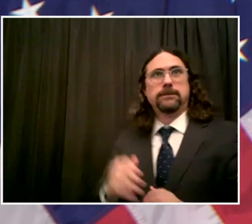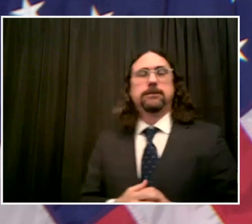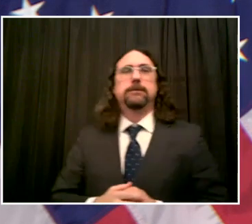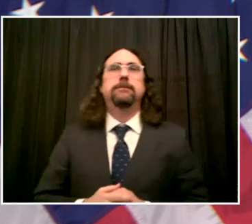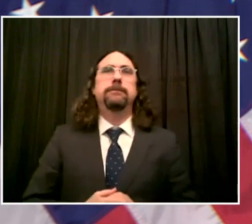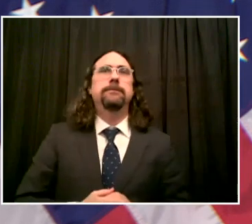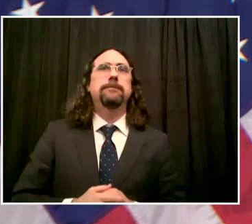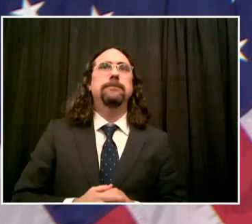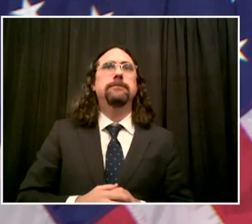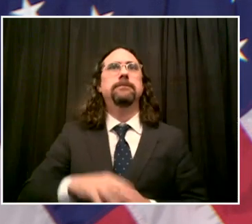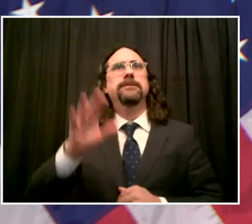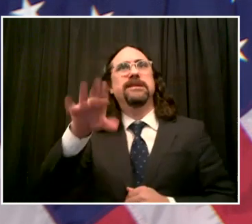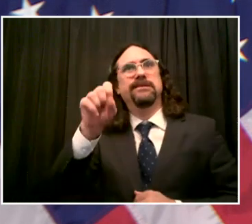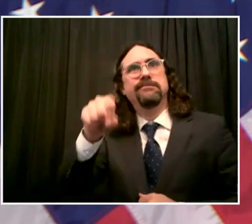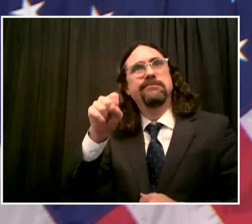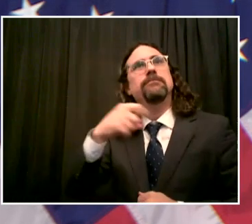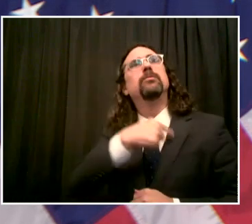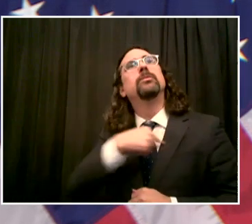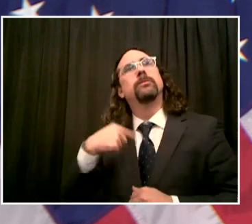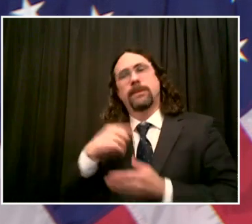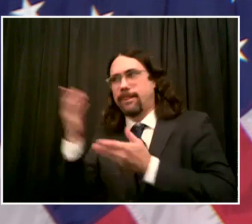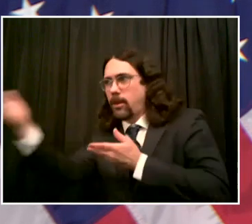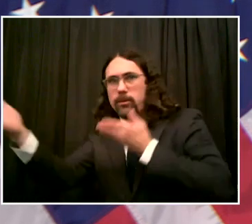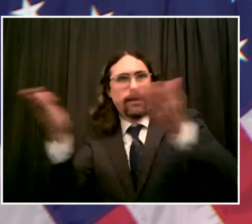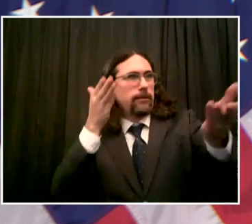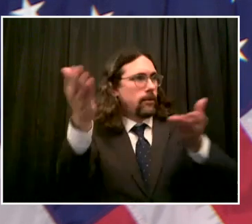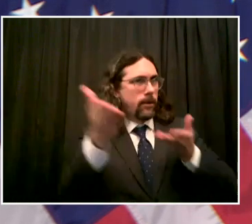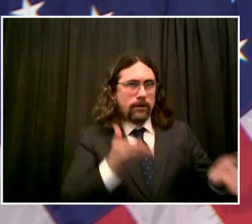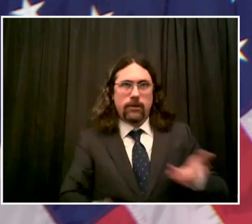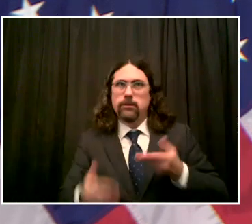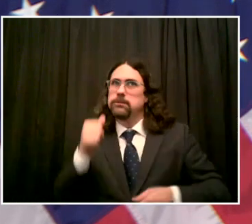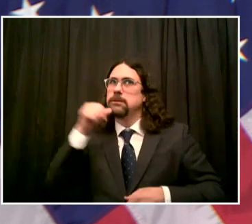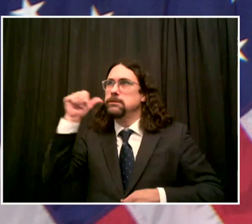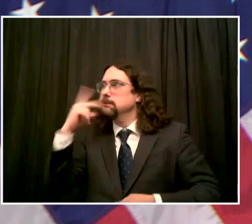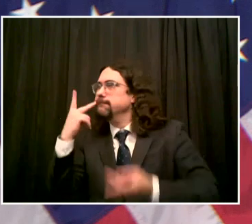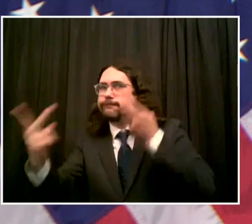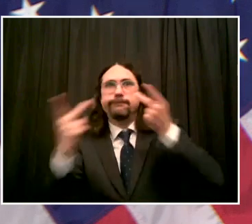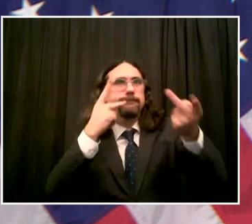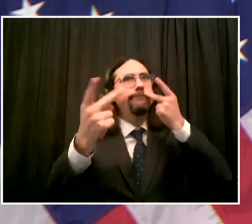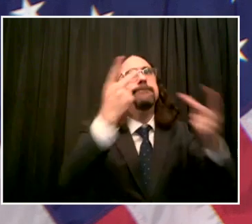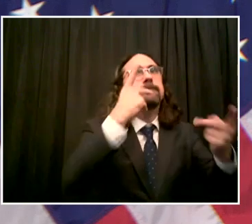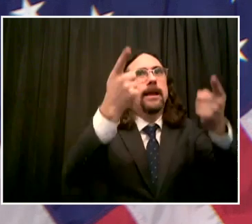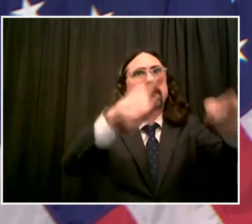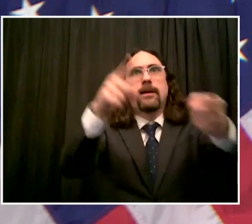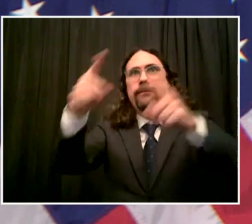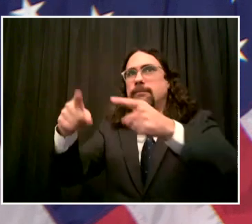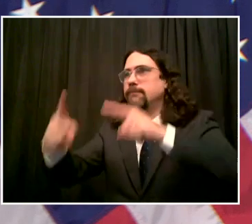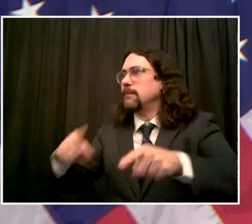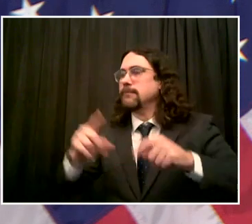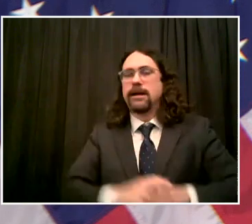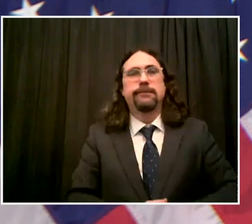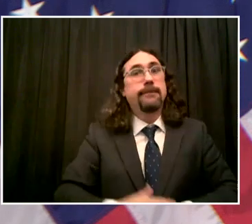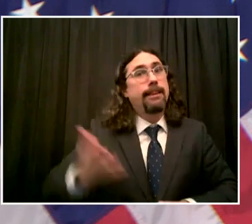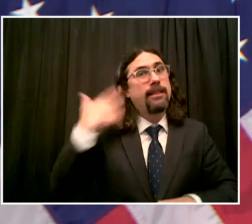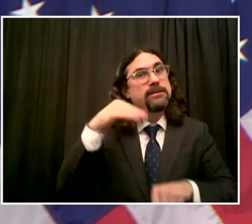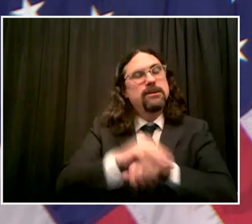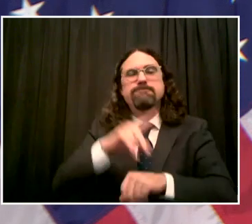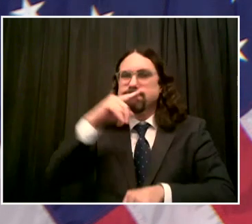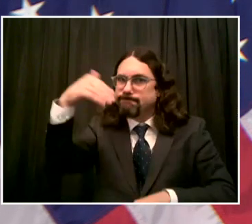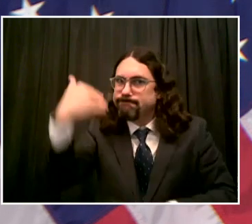OF MANHATTAN YESTERDAY.